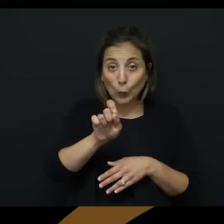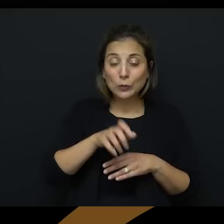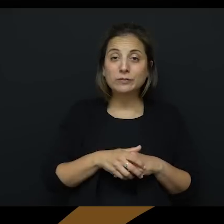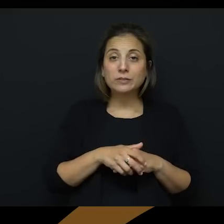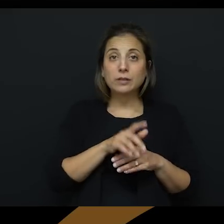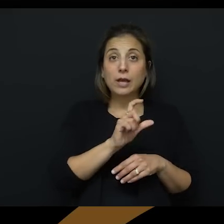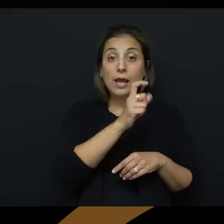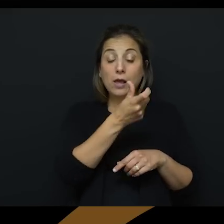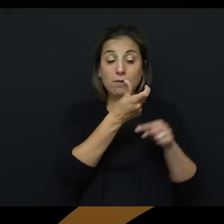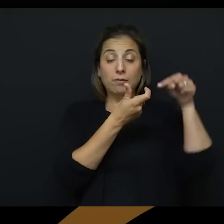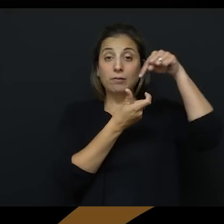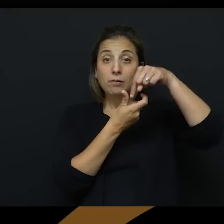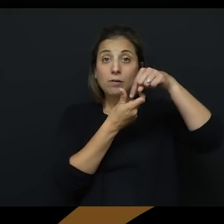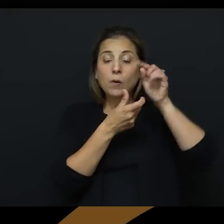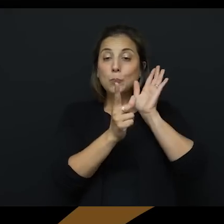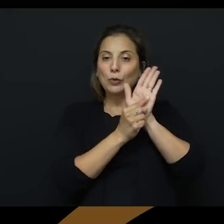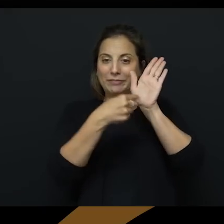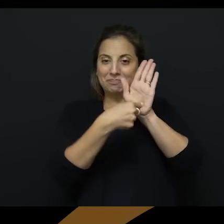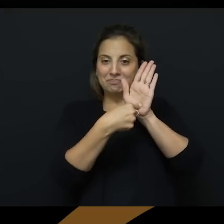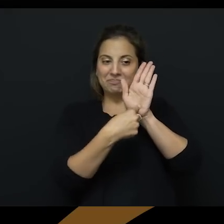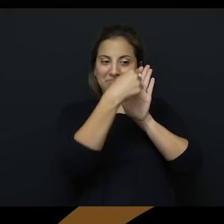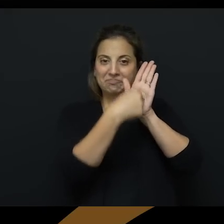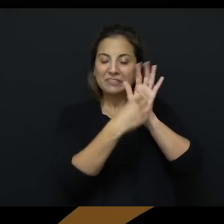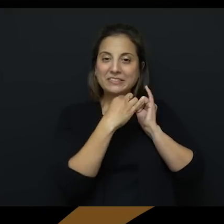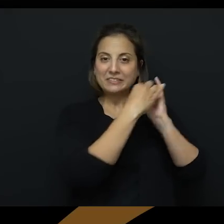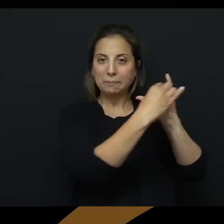Which is also printed on the same brick.